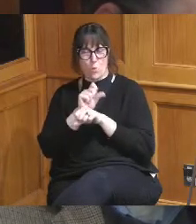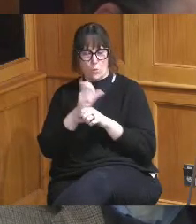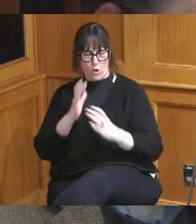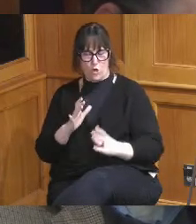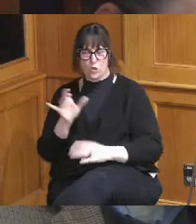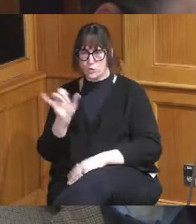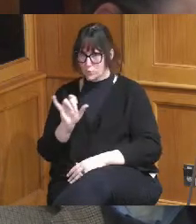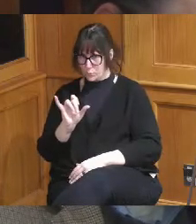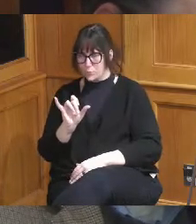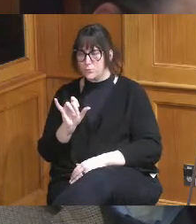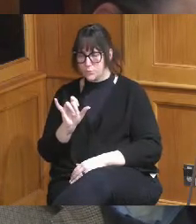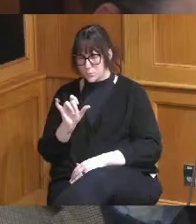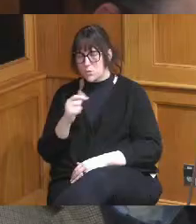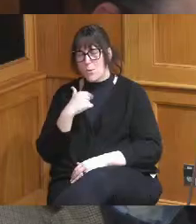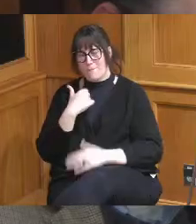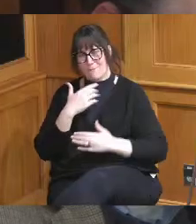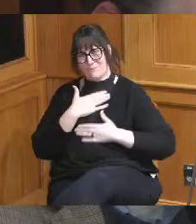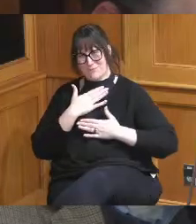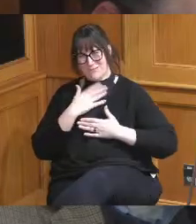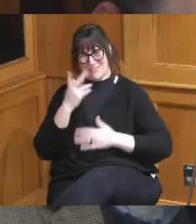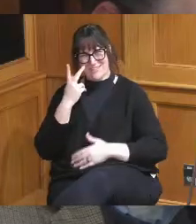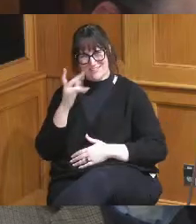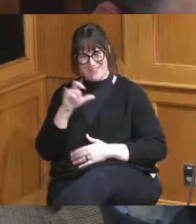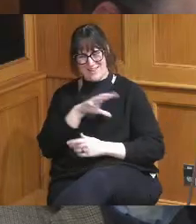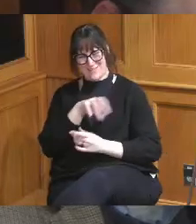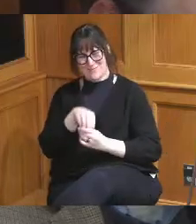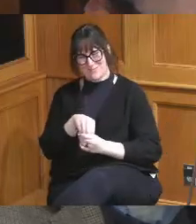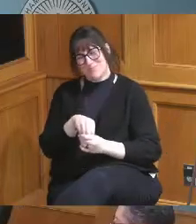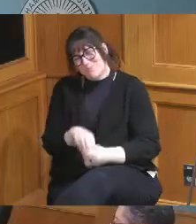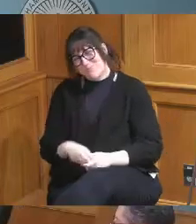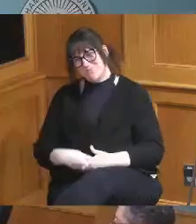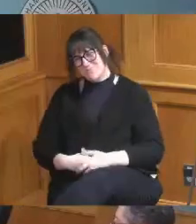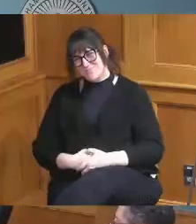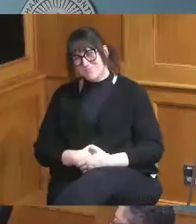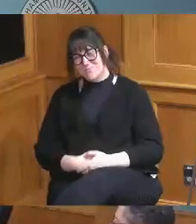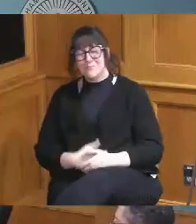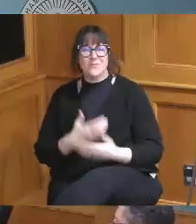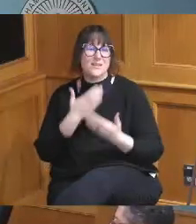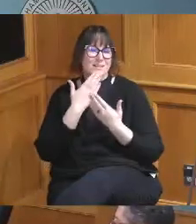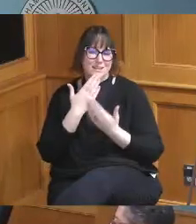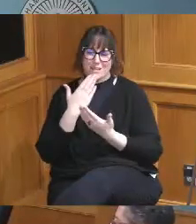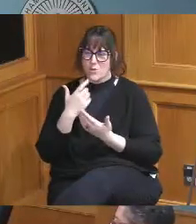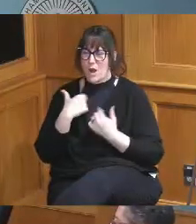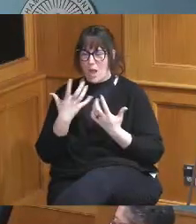say I'm glad to see that that was a part of it so thank you and I do want to applaud the it sounds